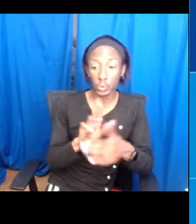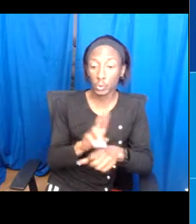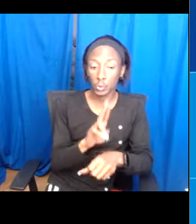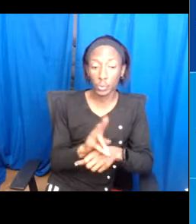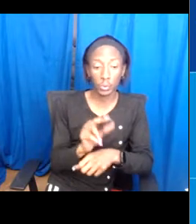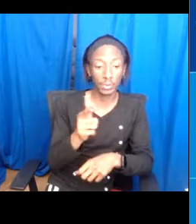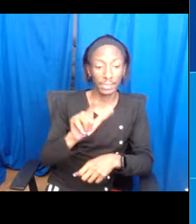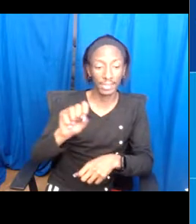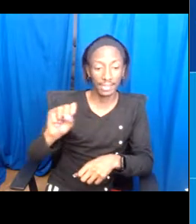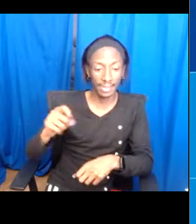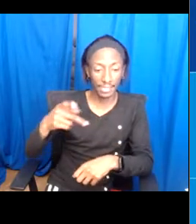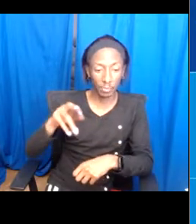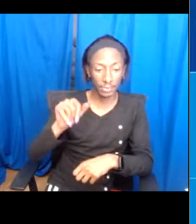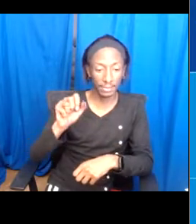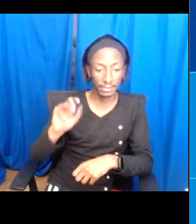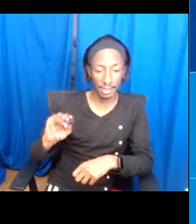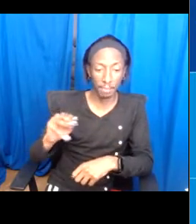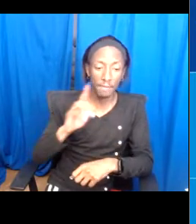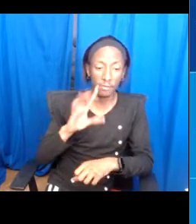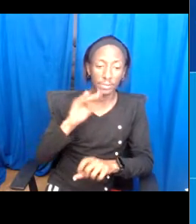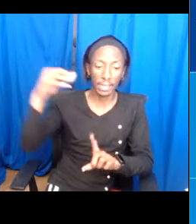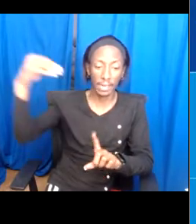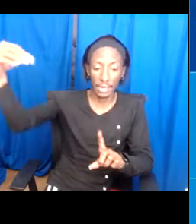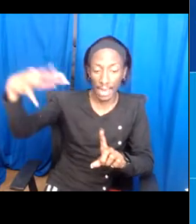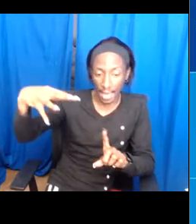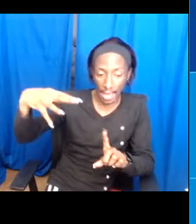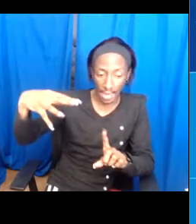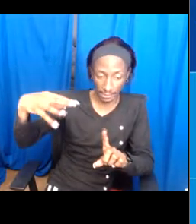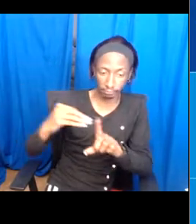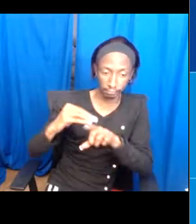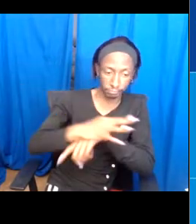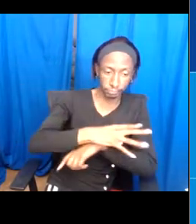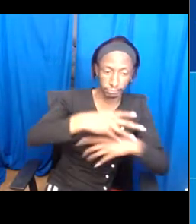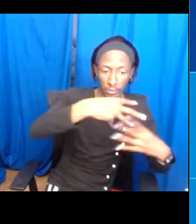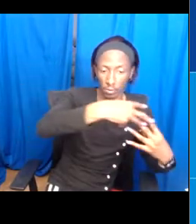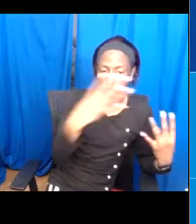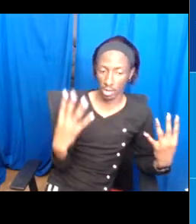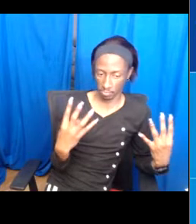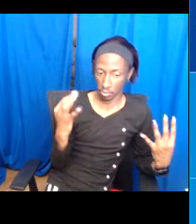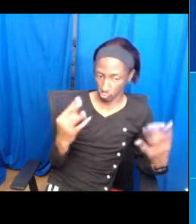to take sunlights and make a rainbow. And that's what's really cool about light